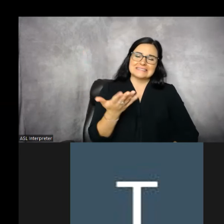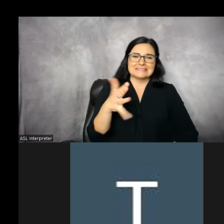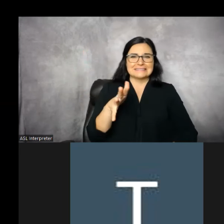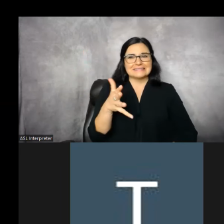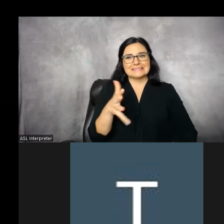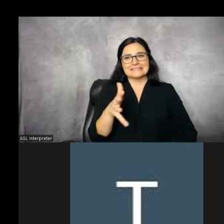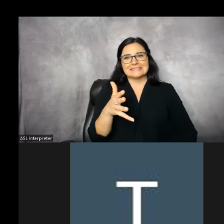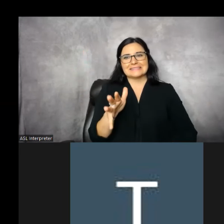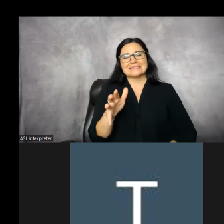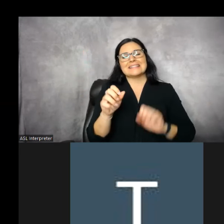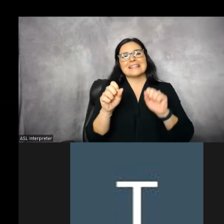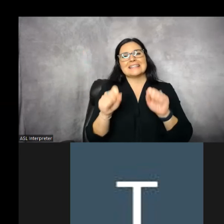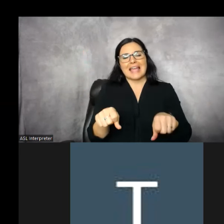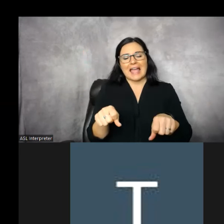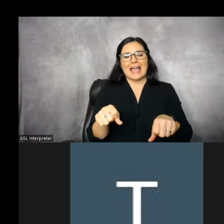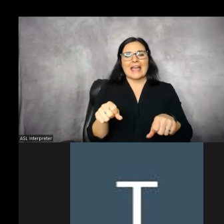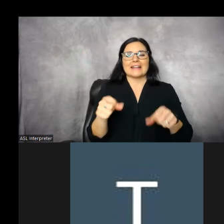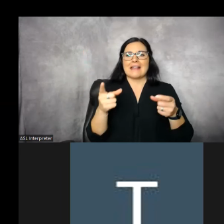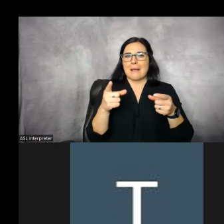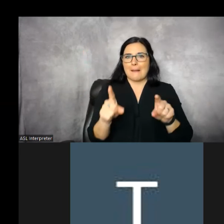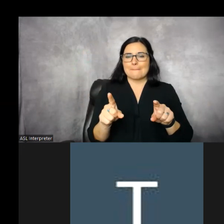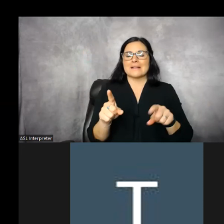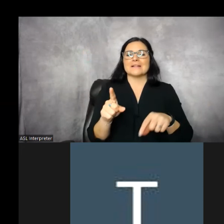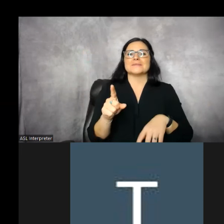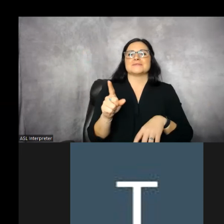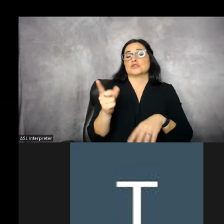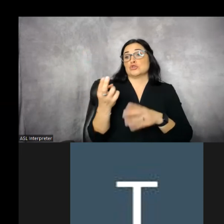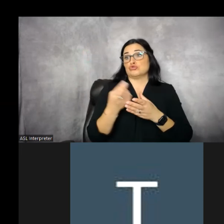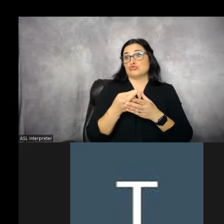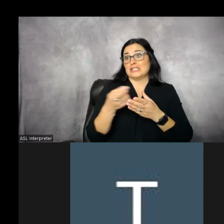it can be, or often is dependent on resources at a local college